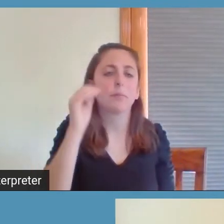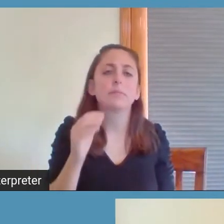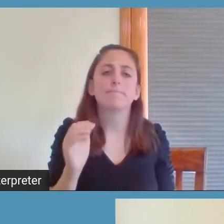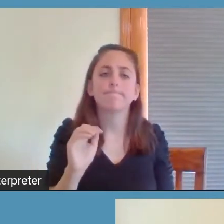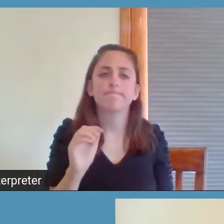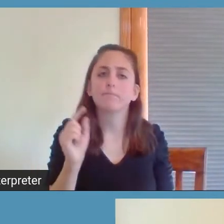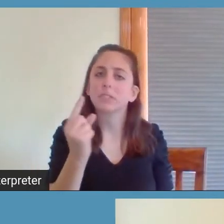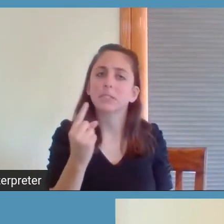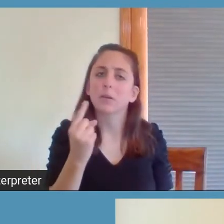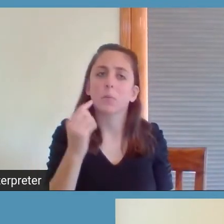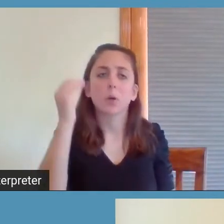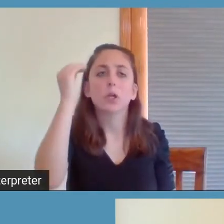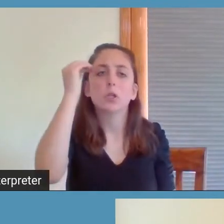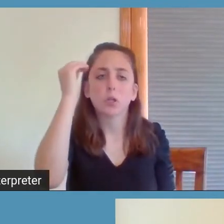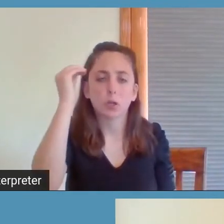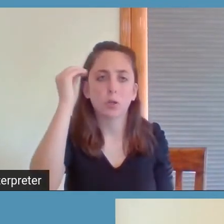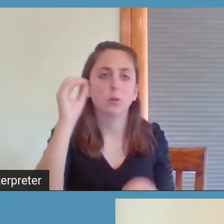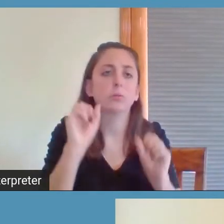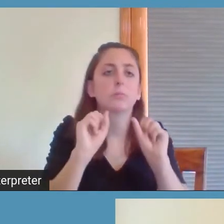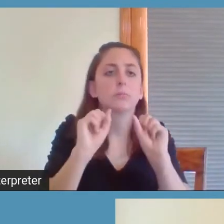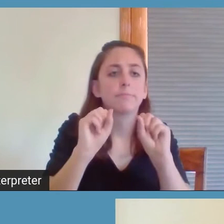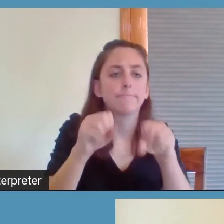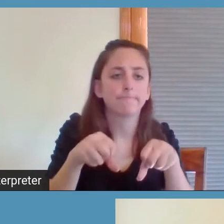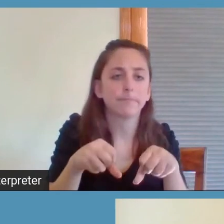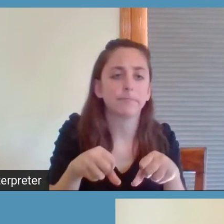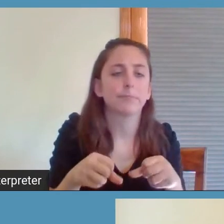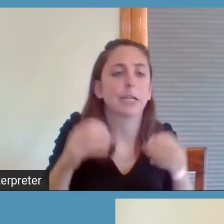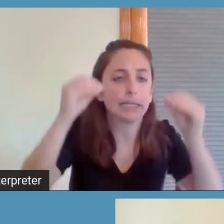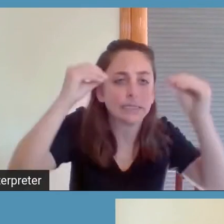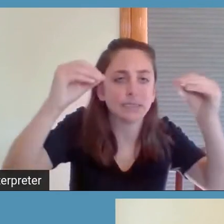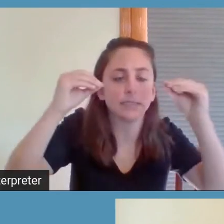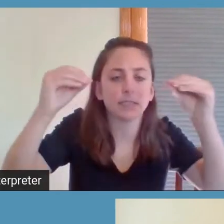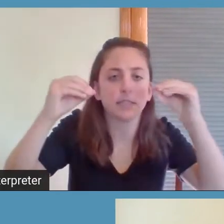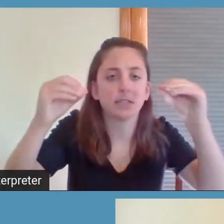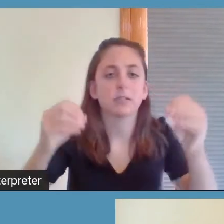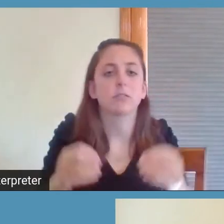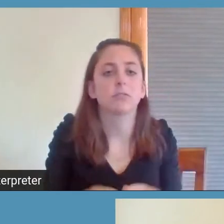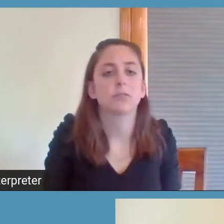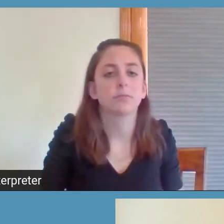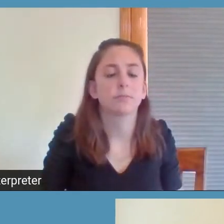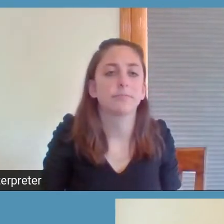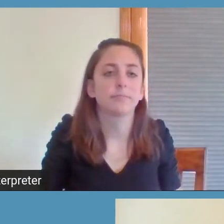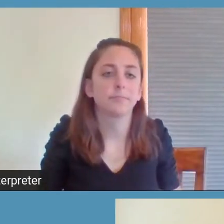or something like that that gives them this type of experience so that when it is if it does come